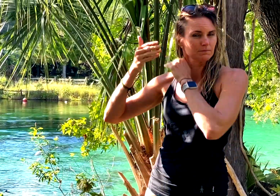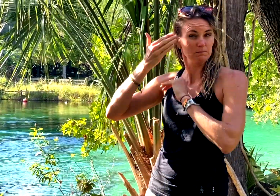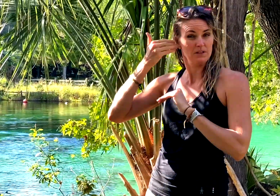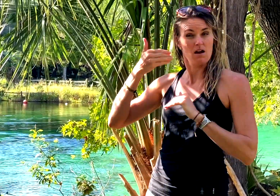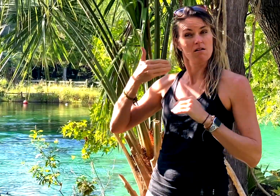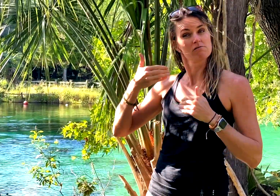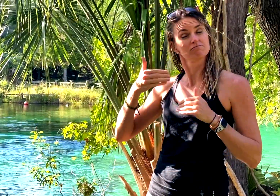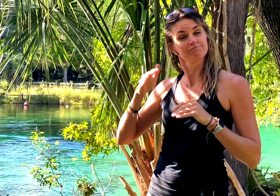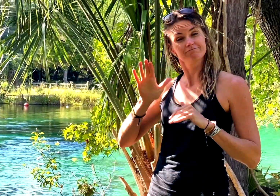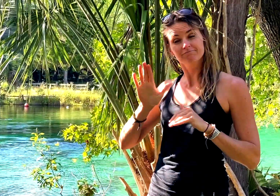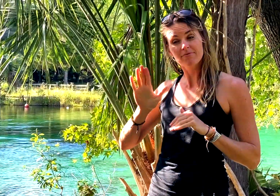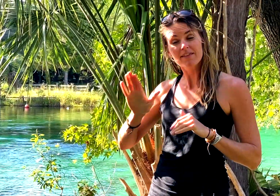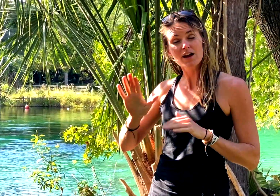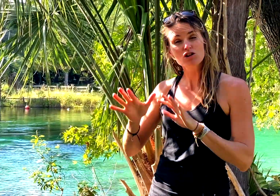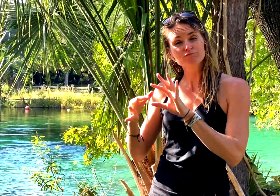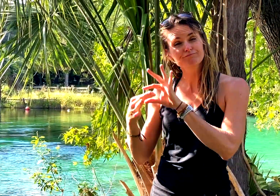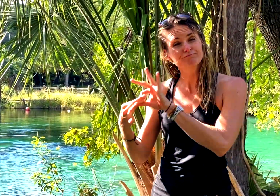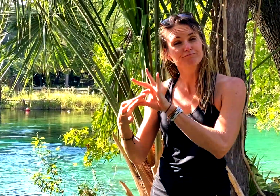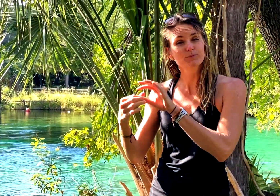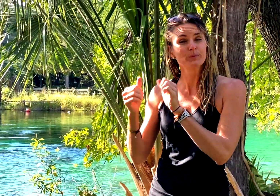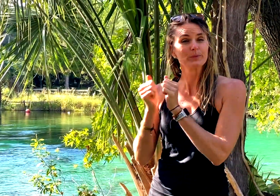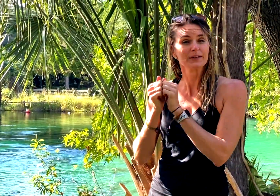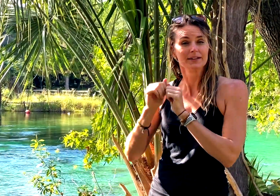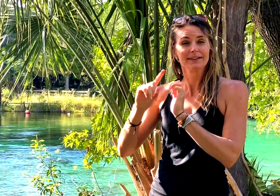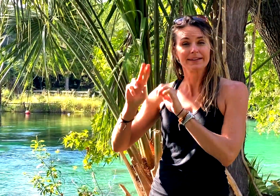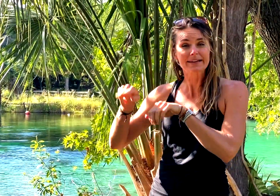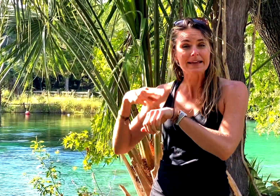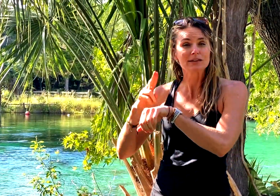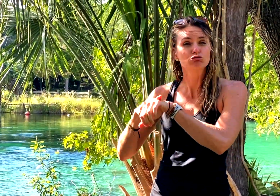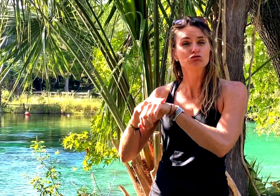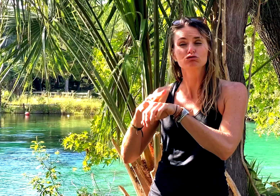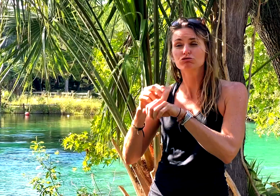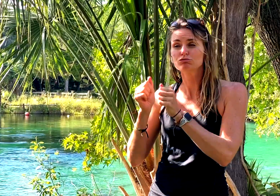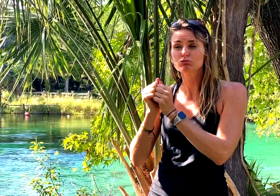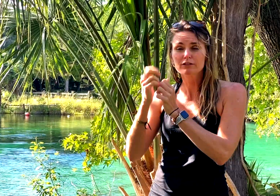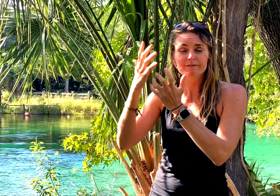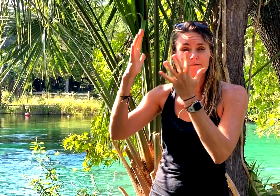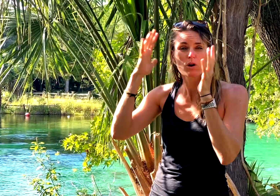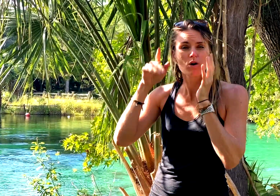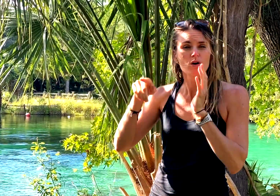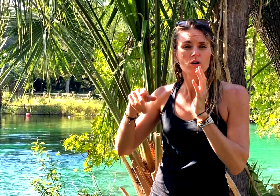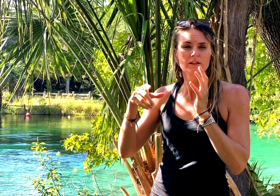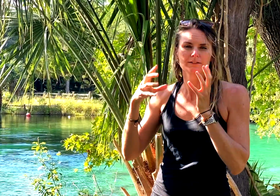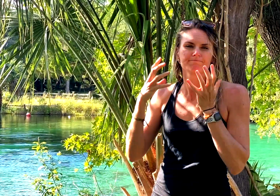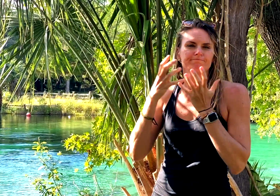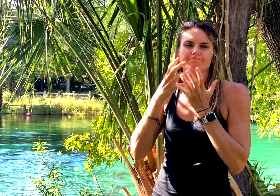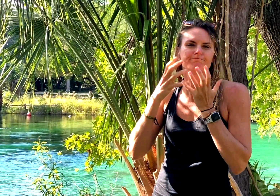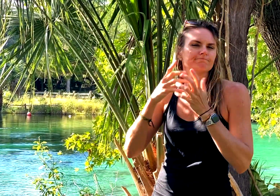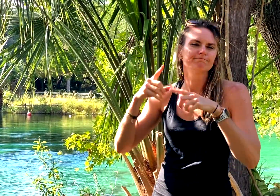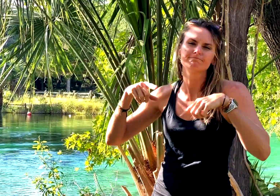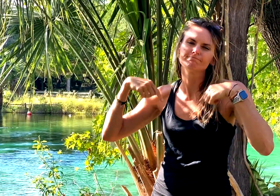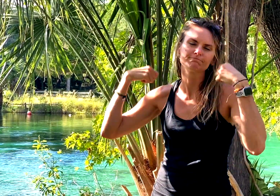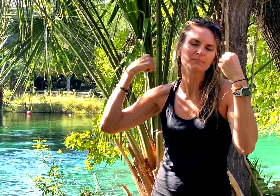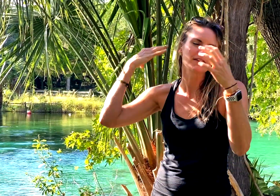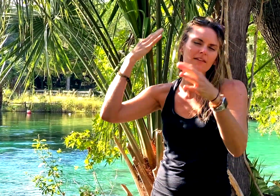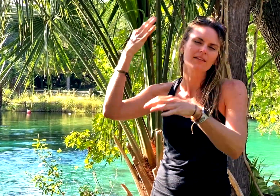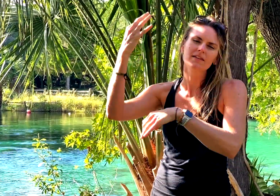They have always had a deep relationship with the forest, with Mother Nature, and with the